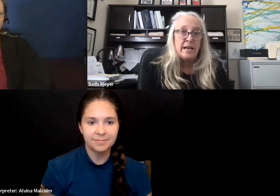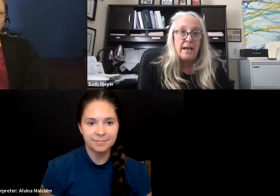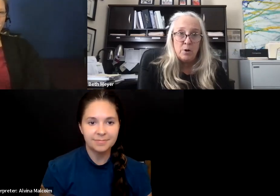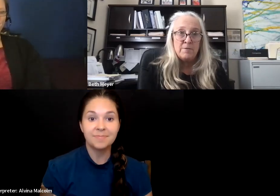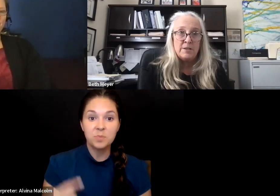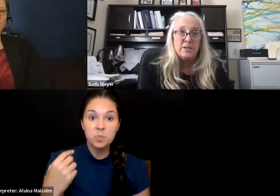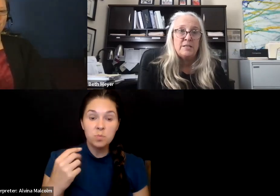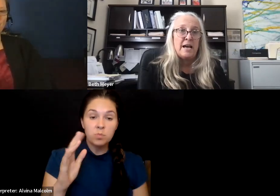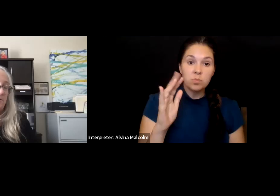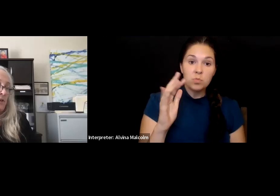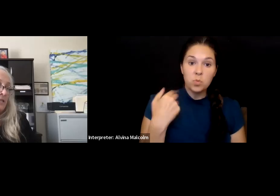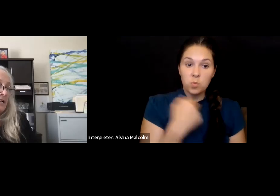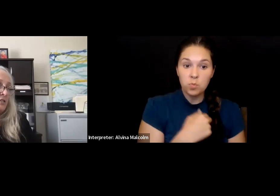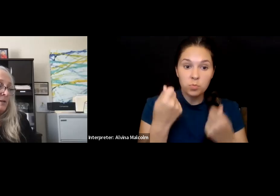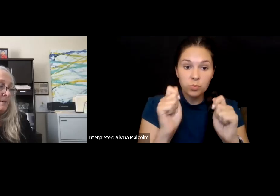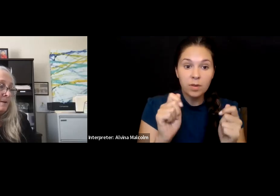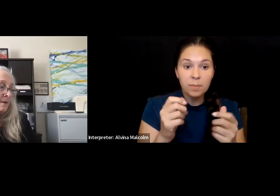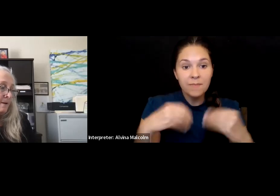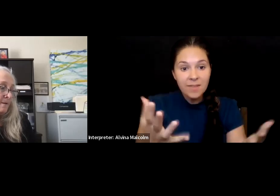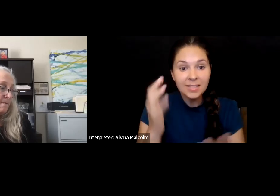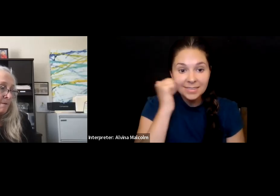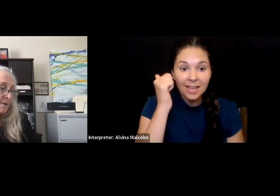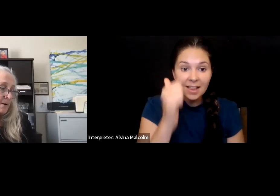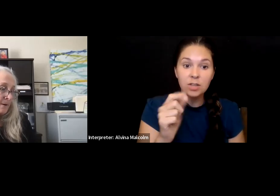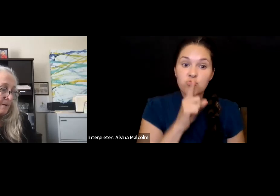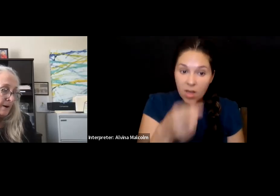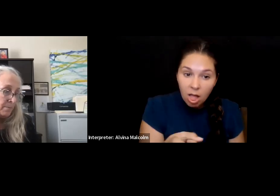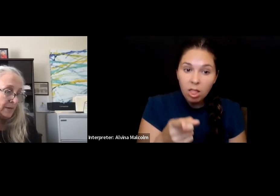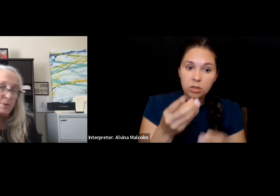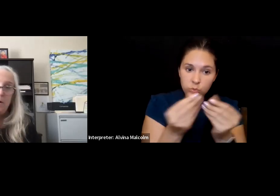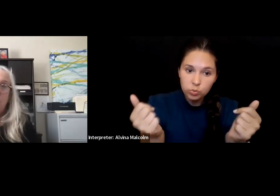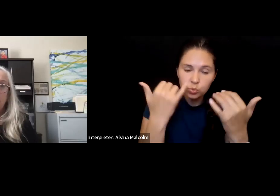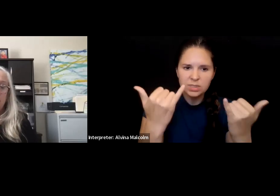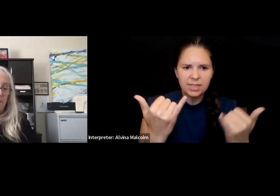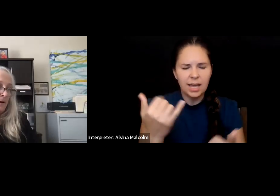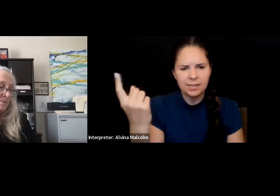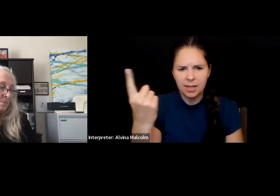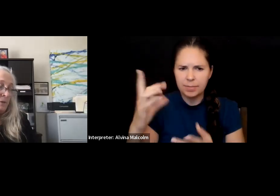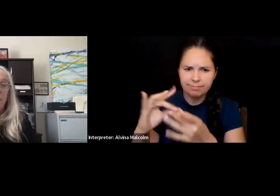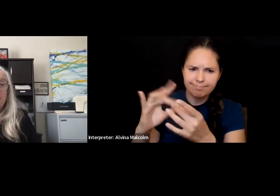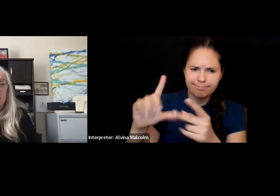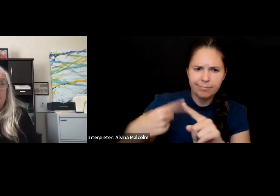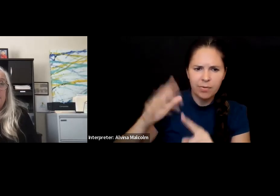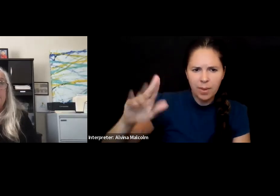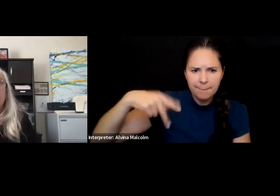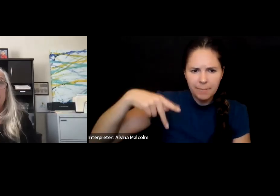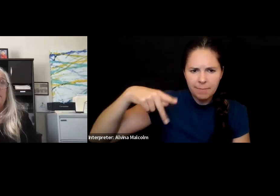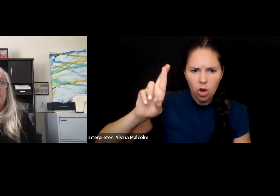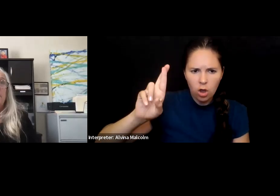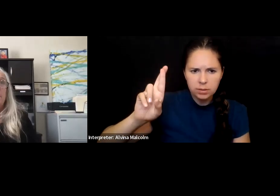and they're able to do that on this daily call. We try to provide real